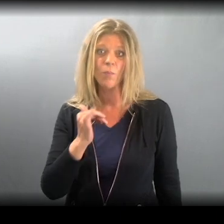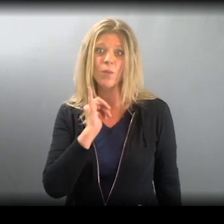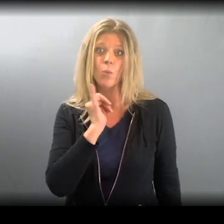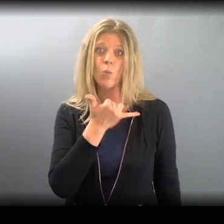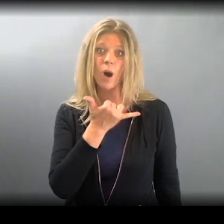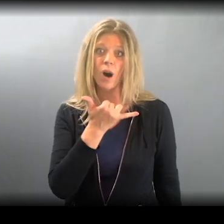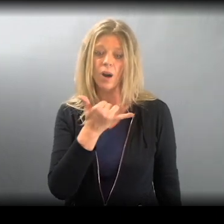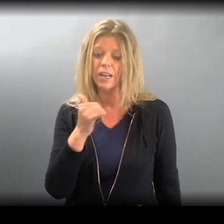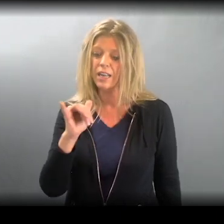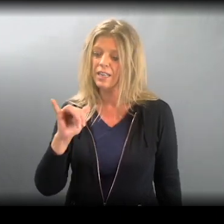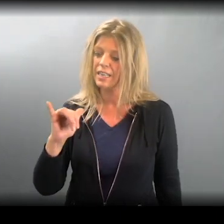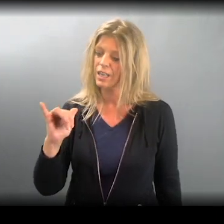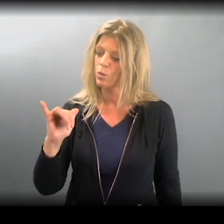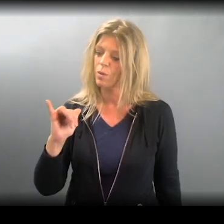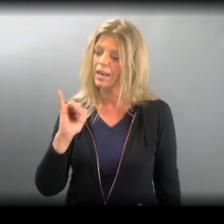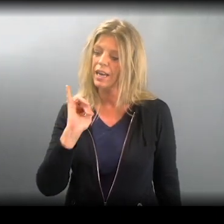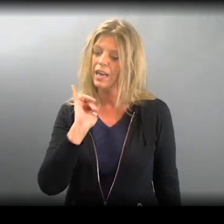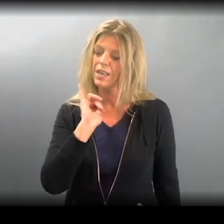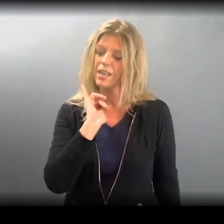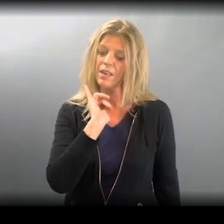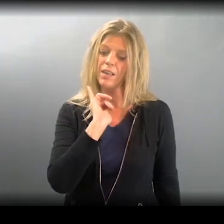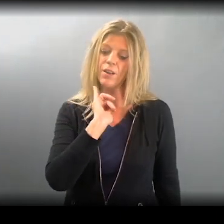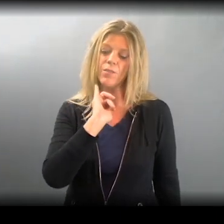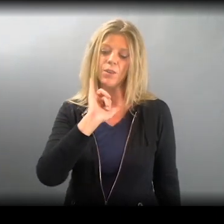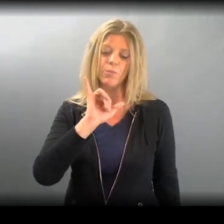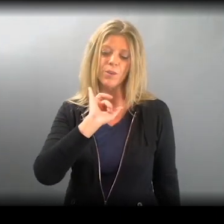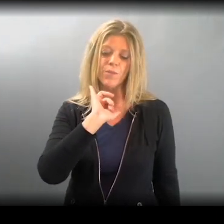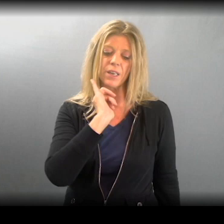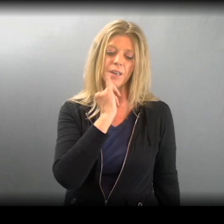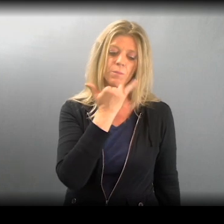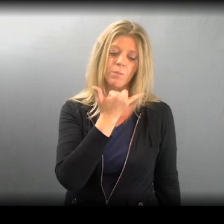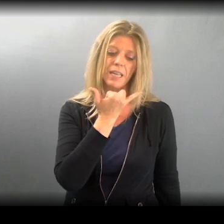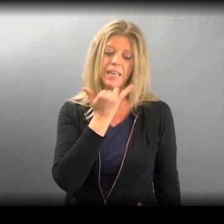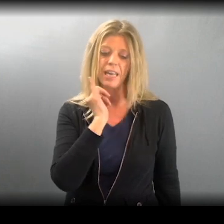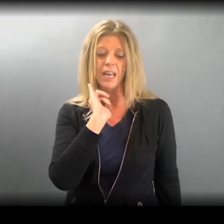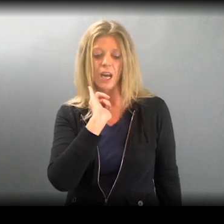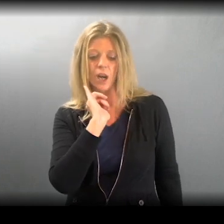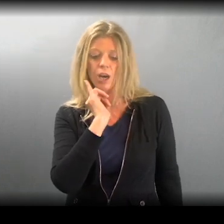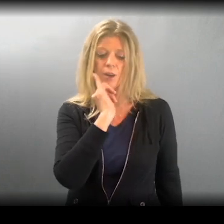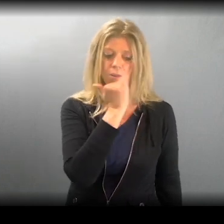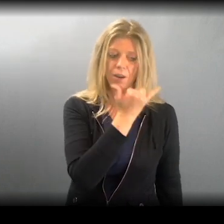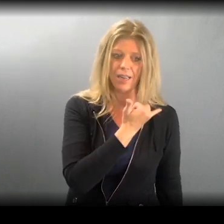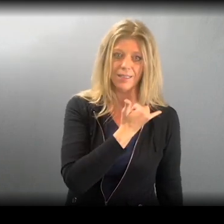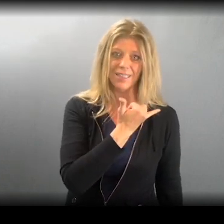WRONG Take your Y-hand and flip your pinkie across,